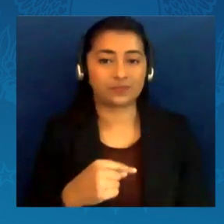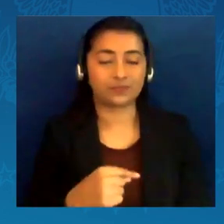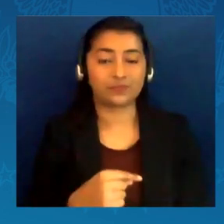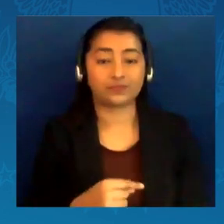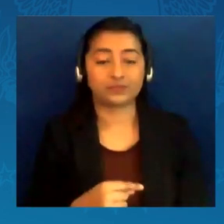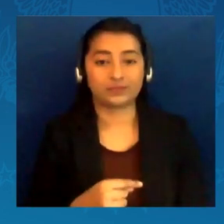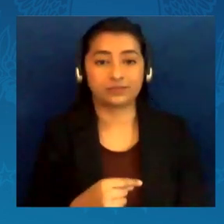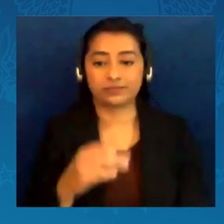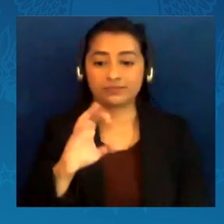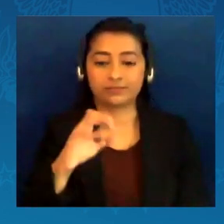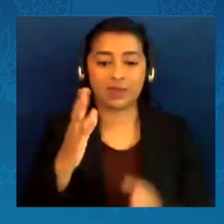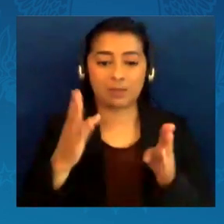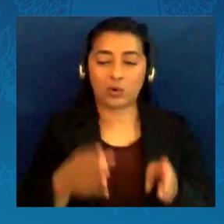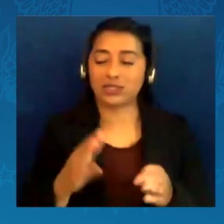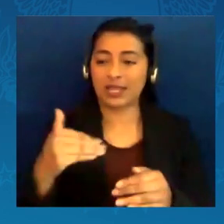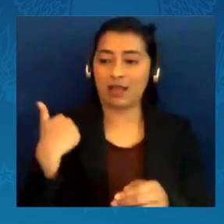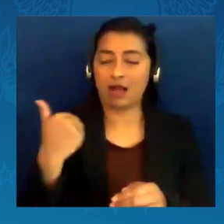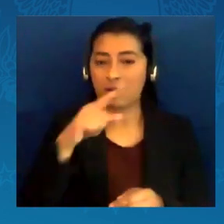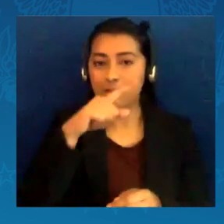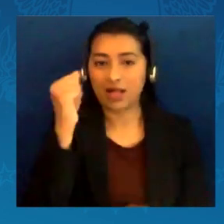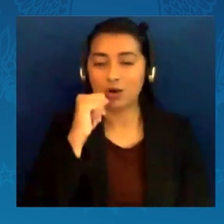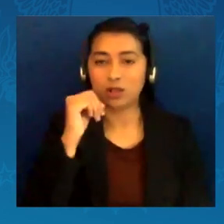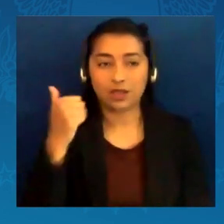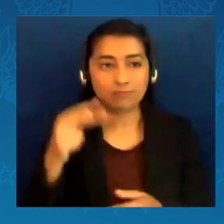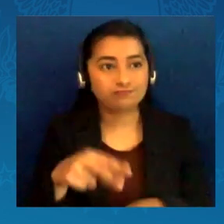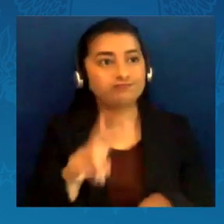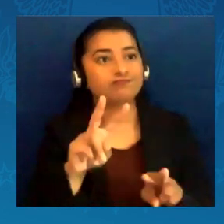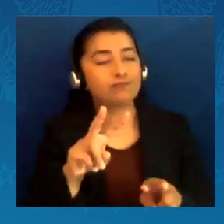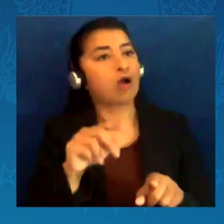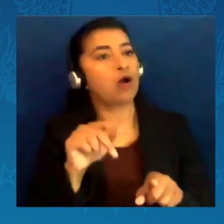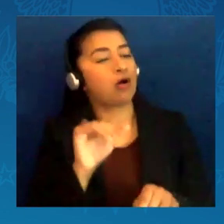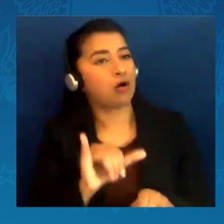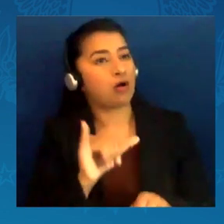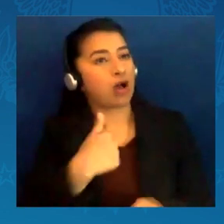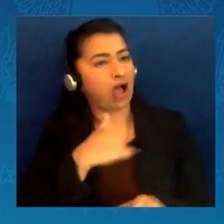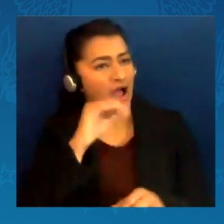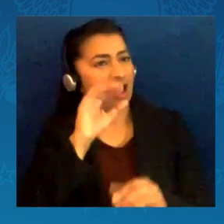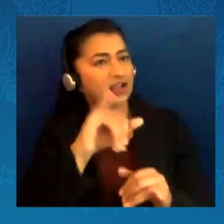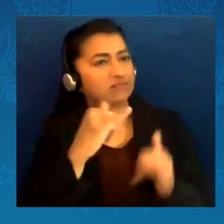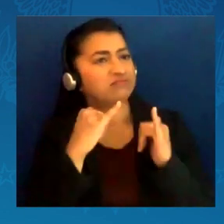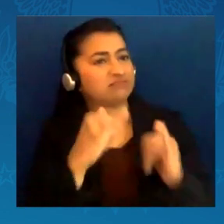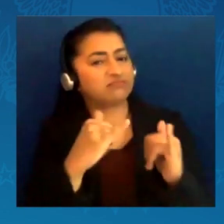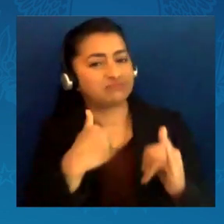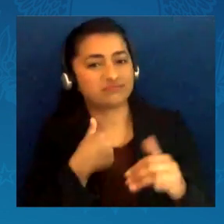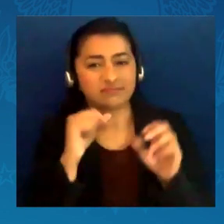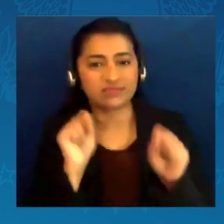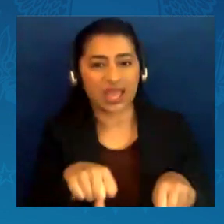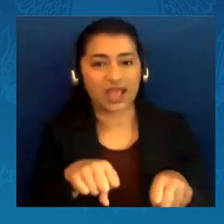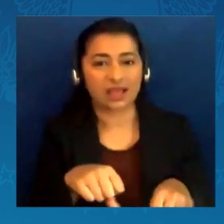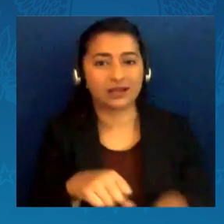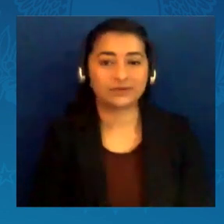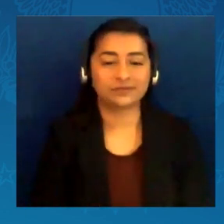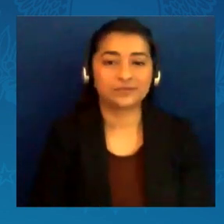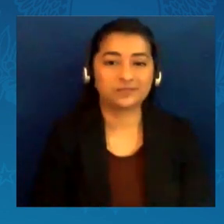young black girls can look up to and say, I can do that, too. I can do that. I can make a difference in the community,